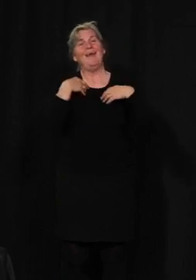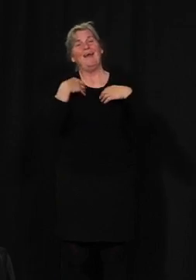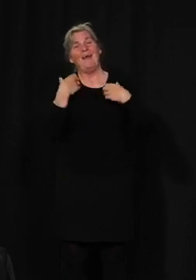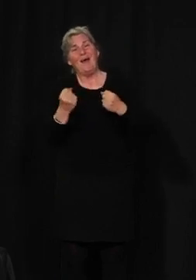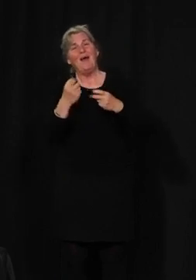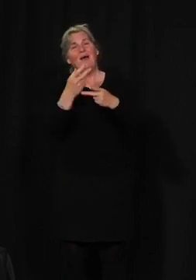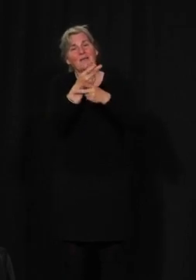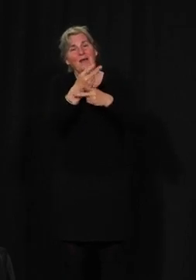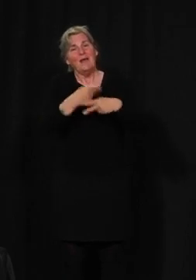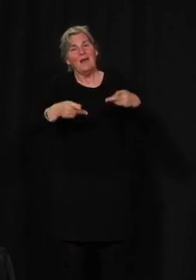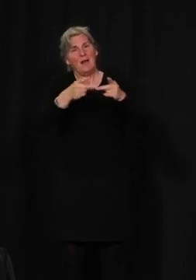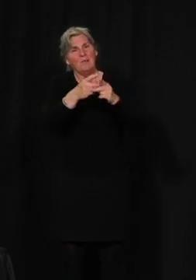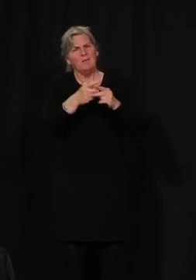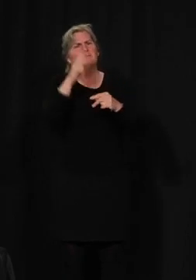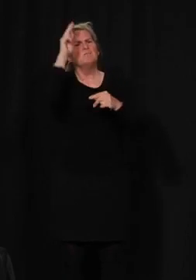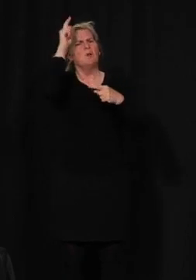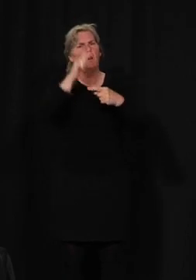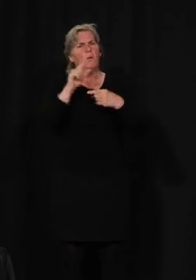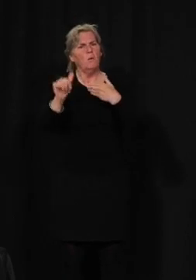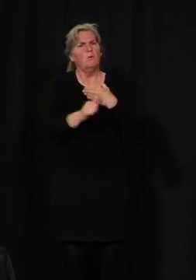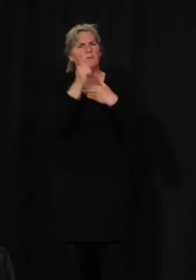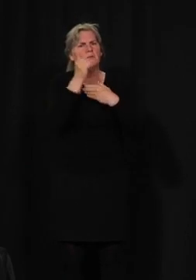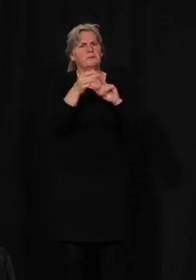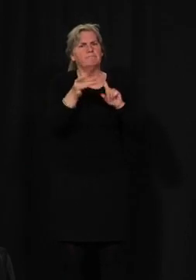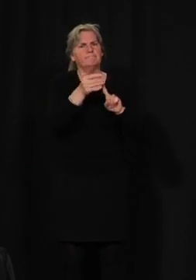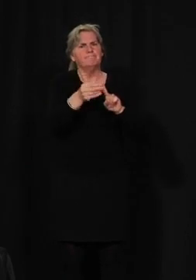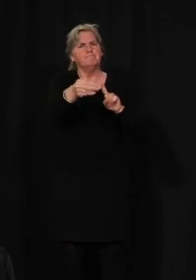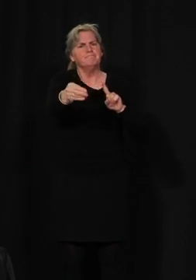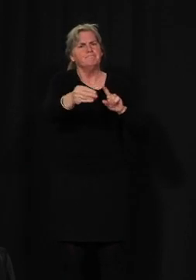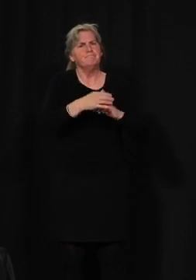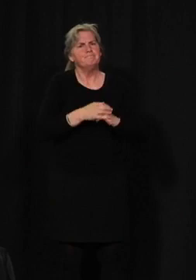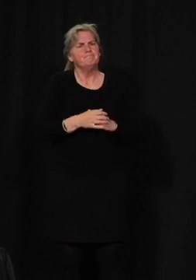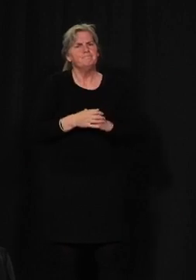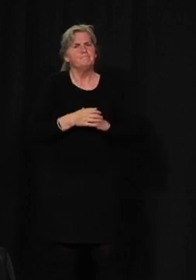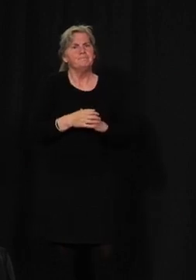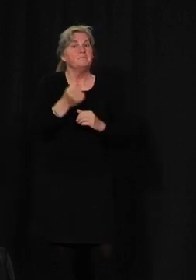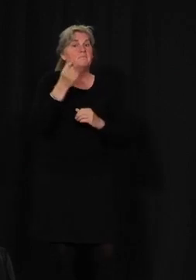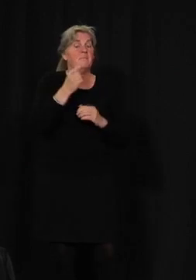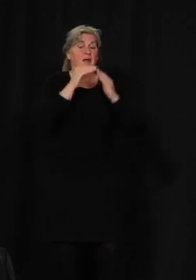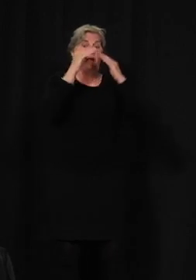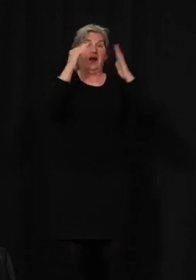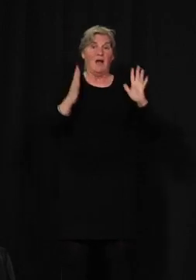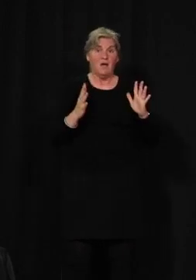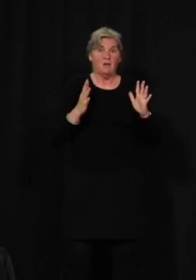COVID infection. Overcrowded houses are higher risk.